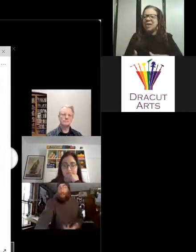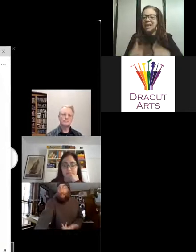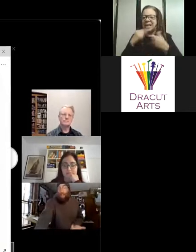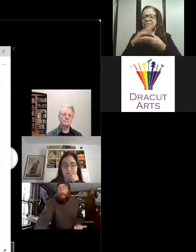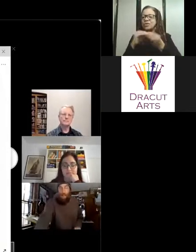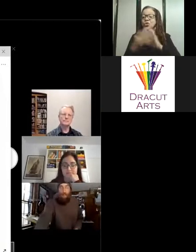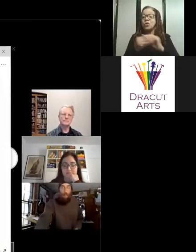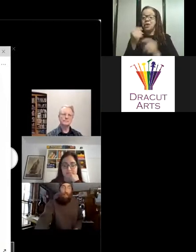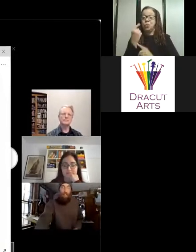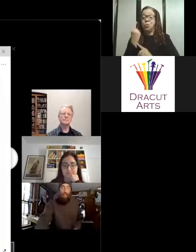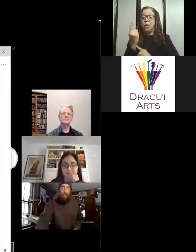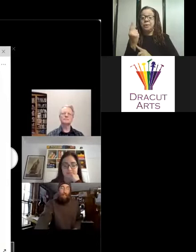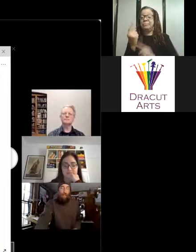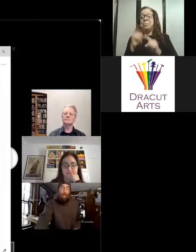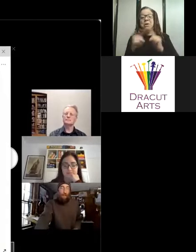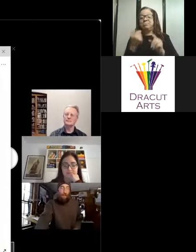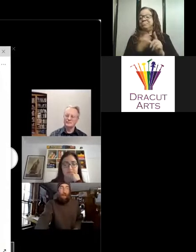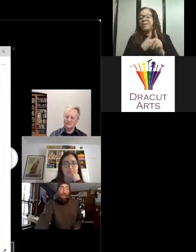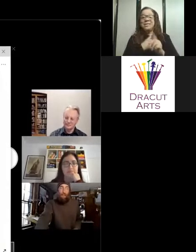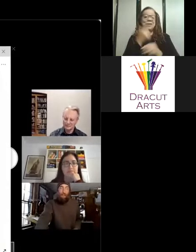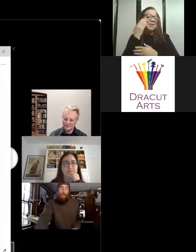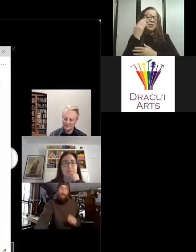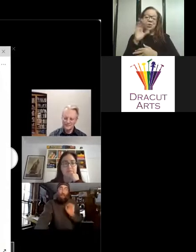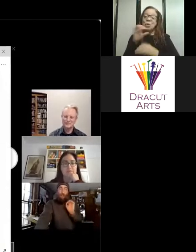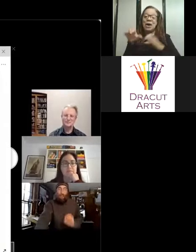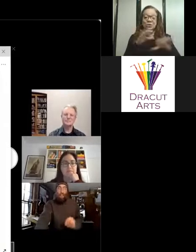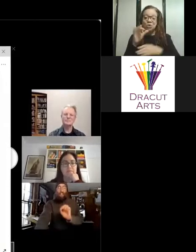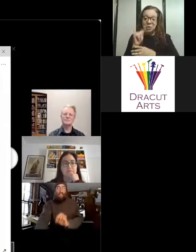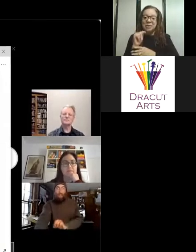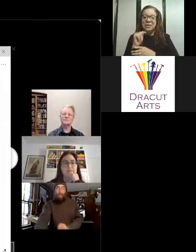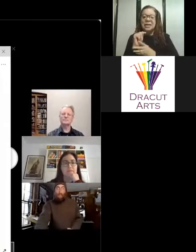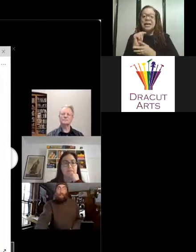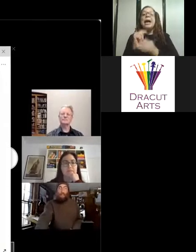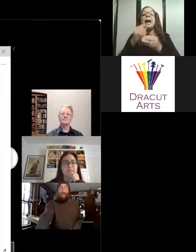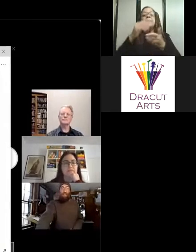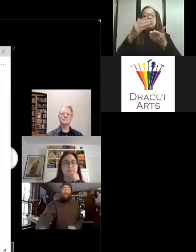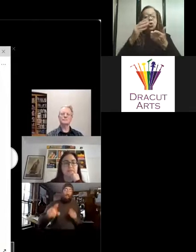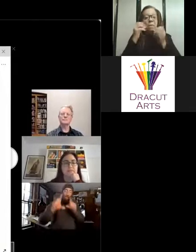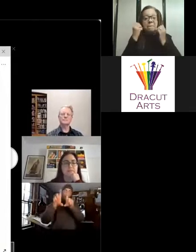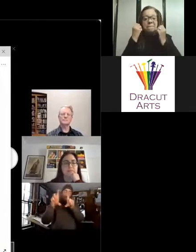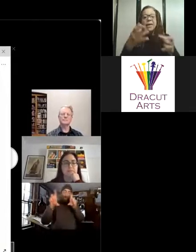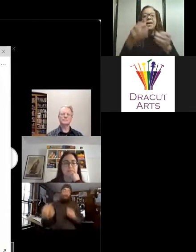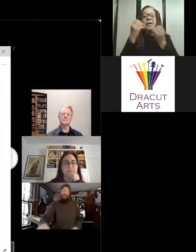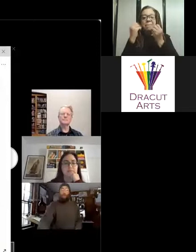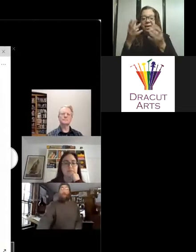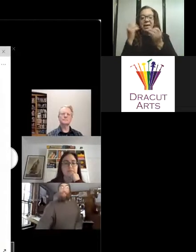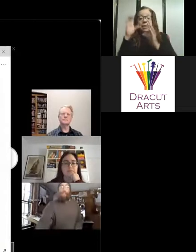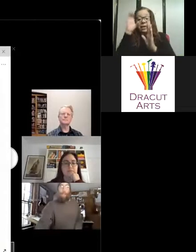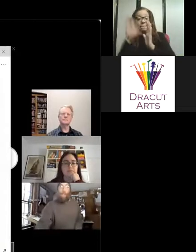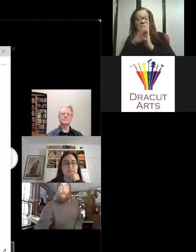but I didn't know how to do it, that's beyond my powers, I'm gonna draw lots and lots of pictures. So I started. I made some little boxes on the page,